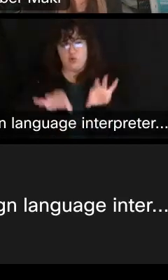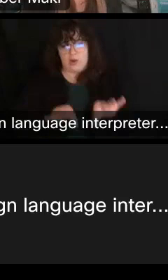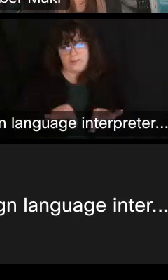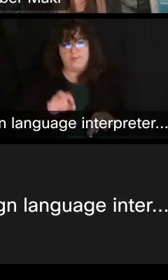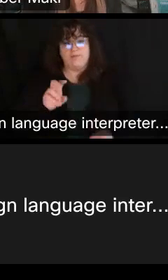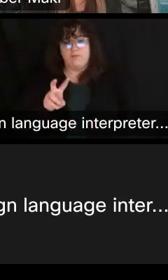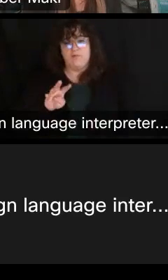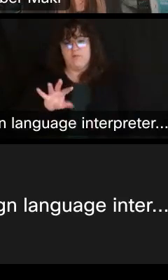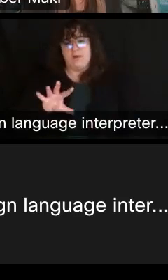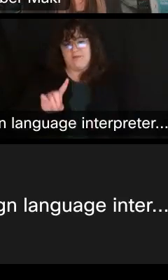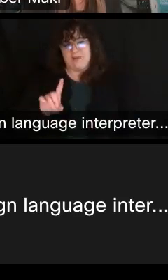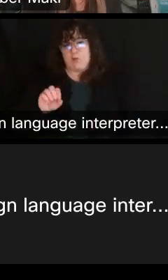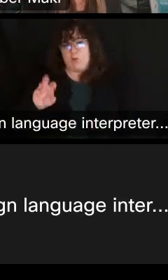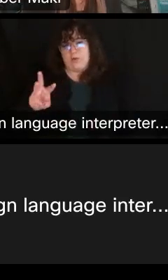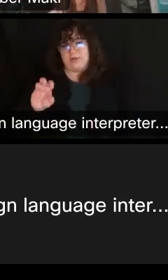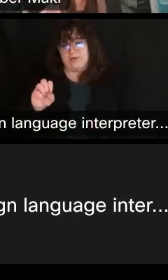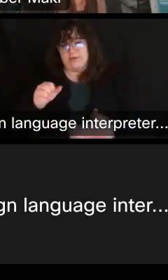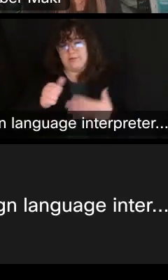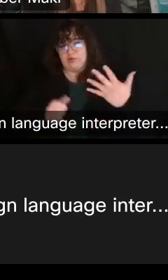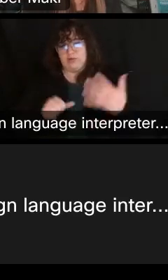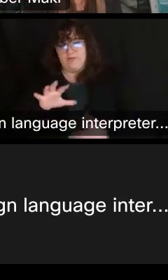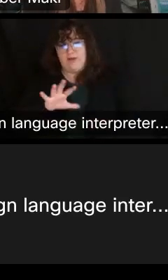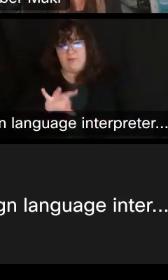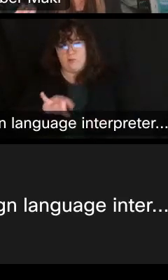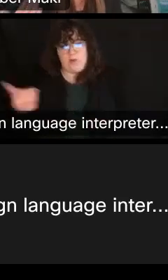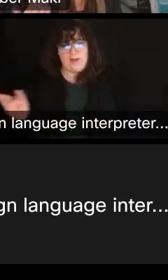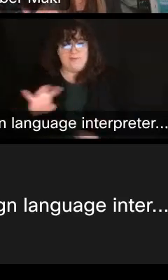that covers things like mechanical restraint levels, programs,